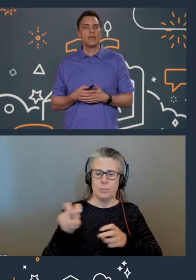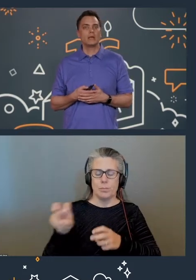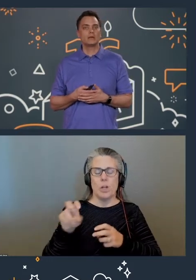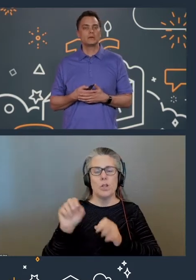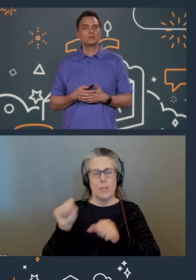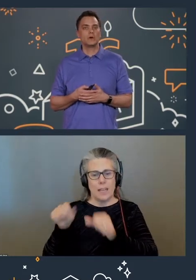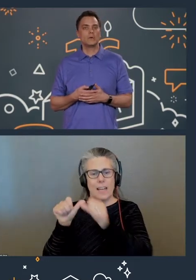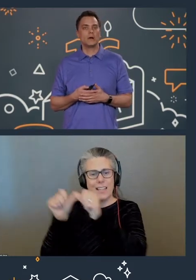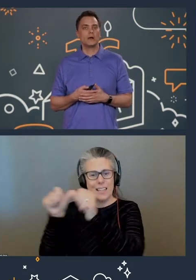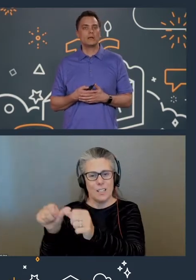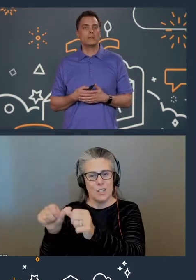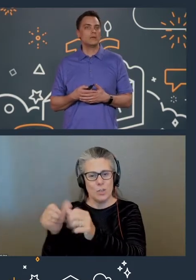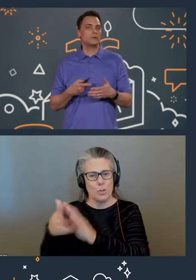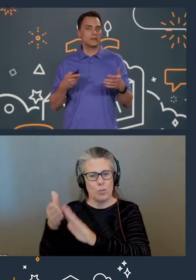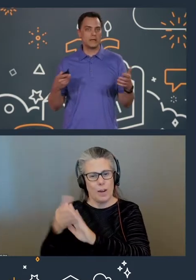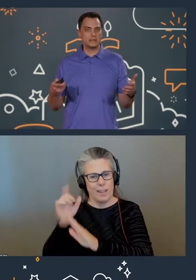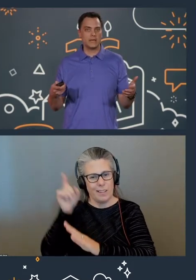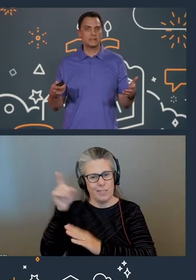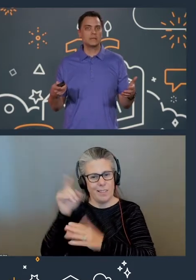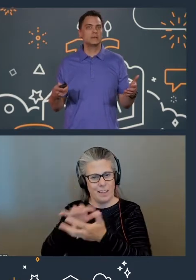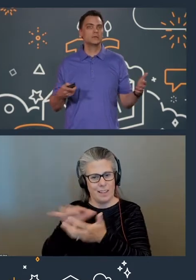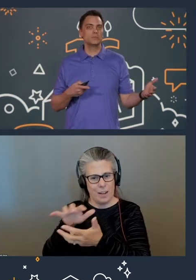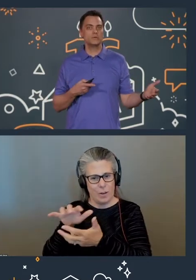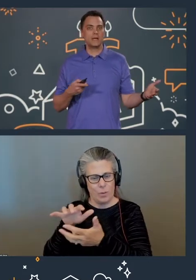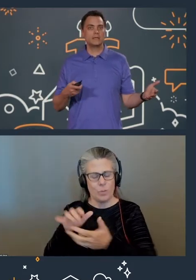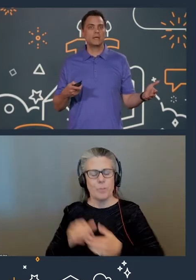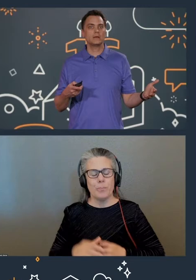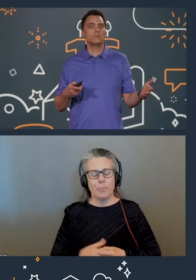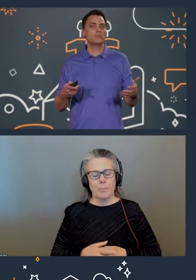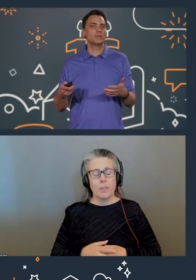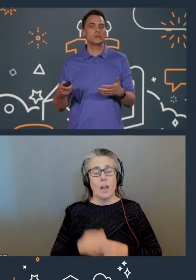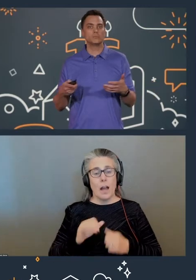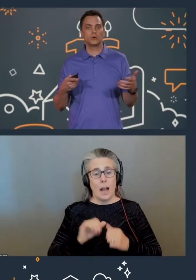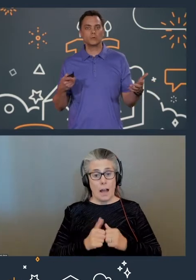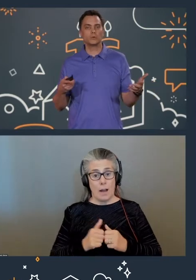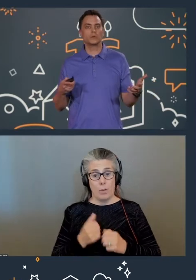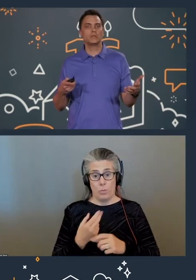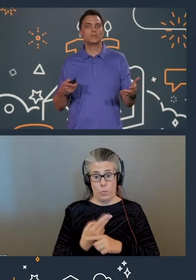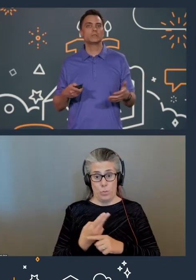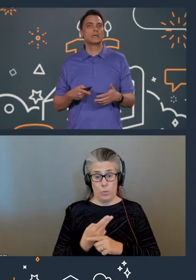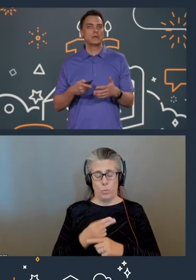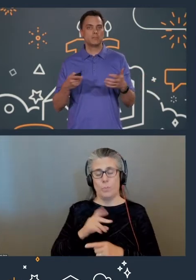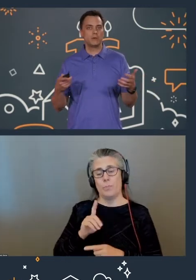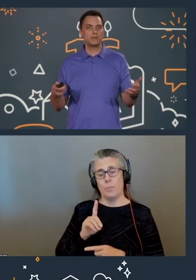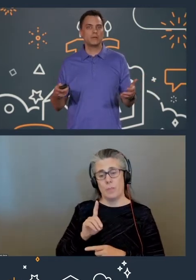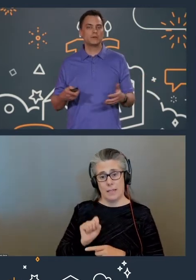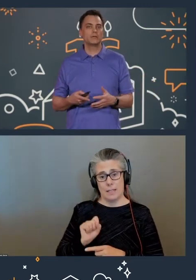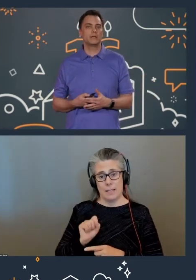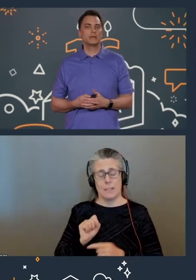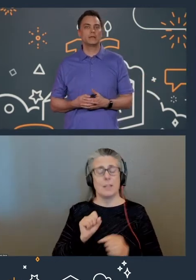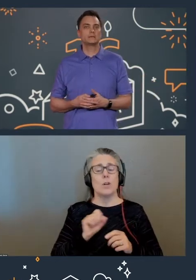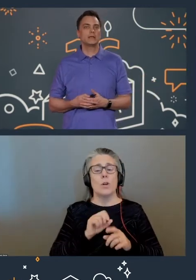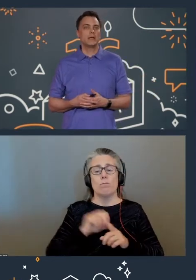And so, they utilized DataSync to move that data, move it into multiple regions, build out their data lakes,